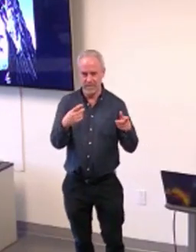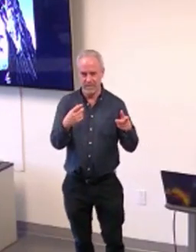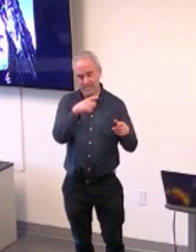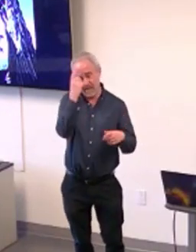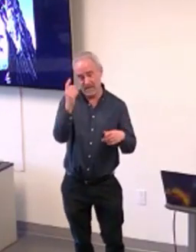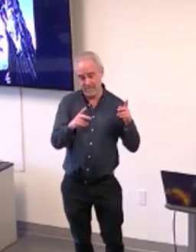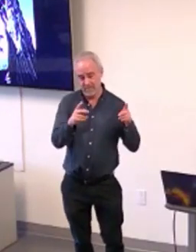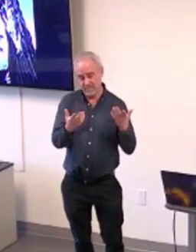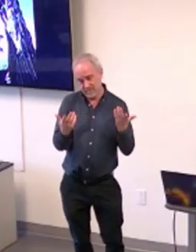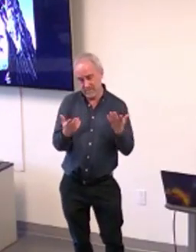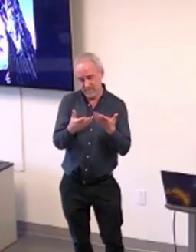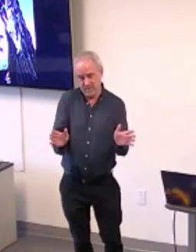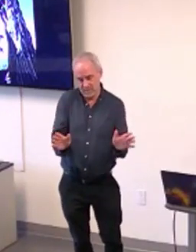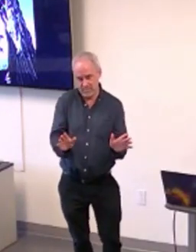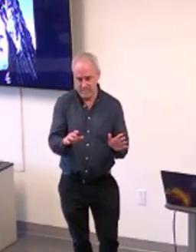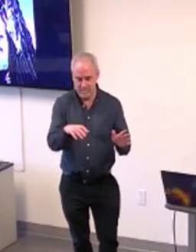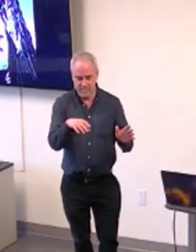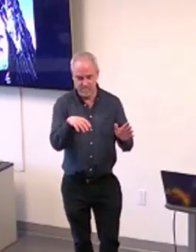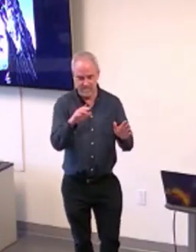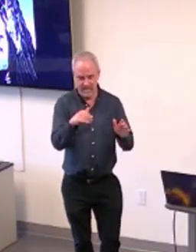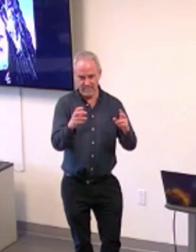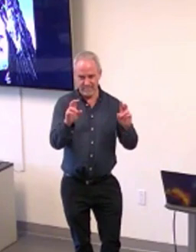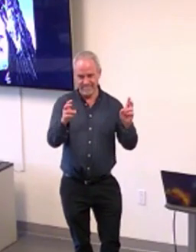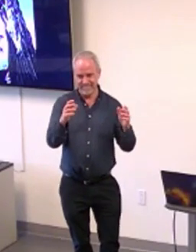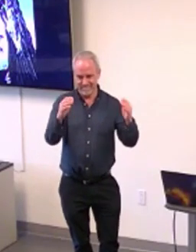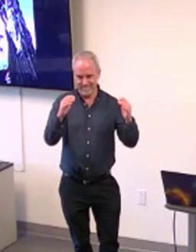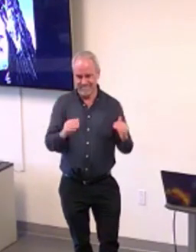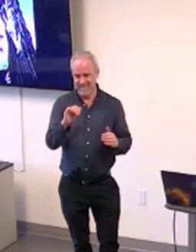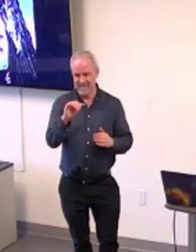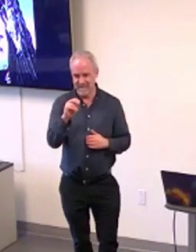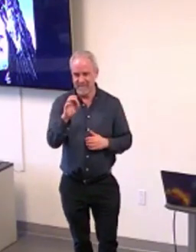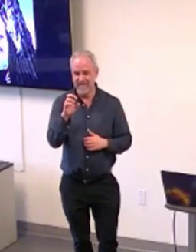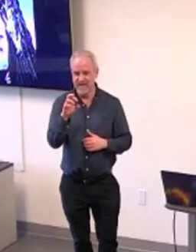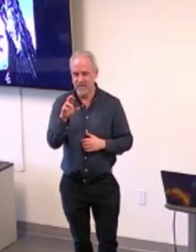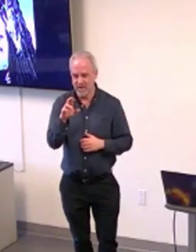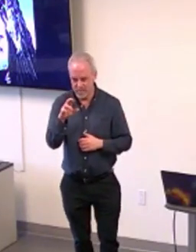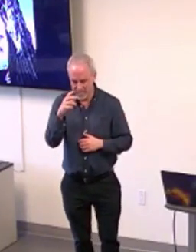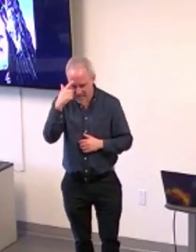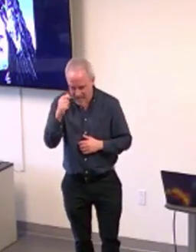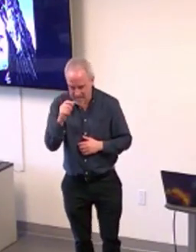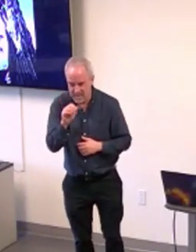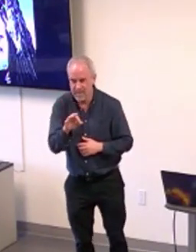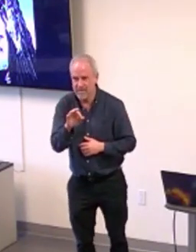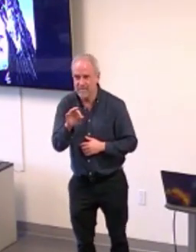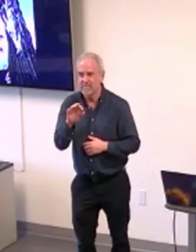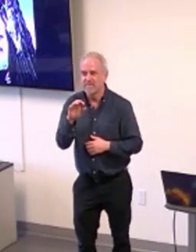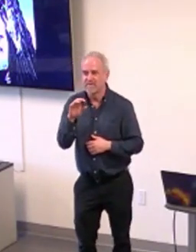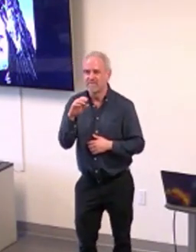They're been deemed inferior as a result of some sort of purported intellectual inferiority.